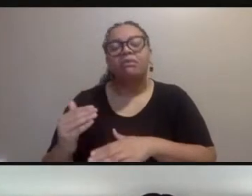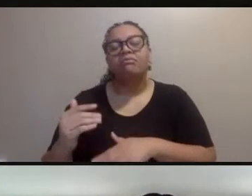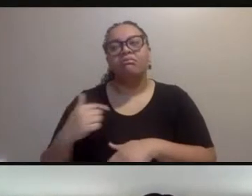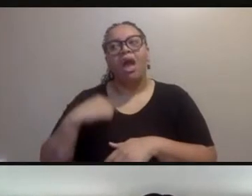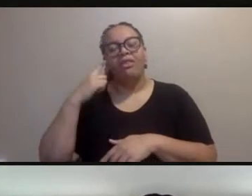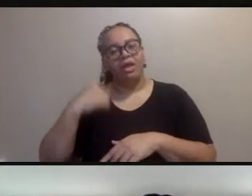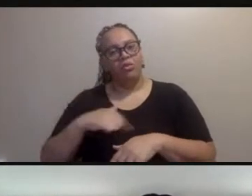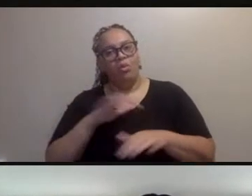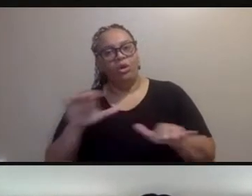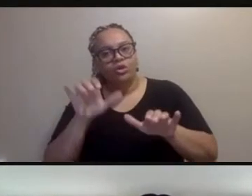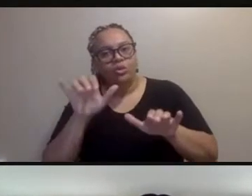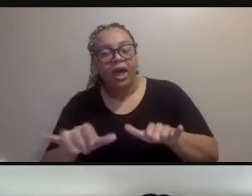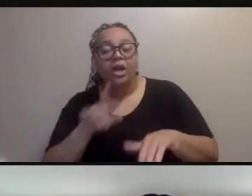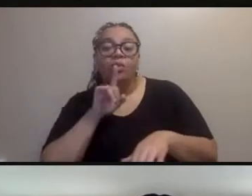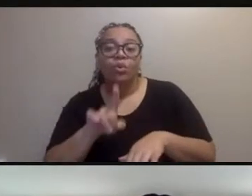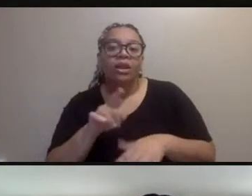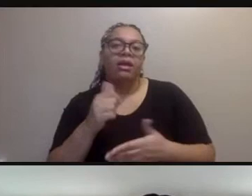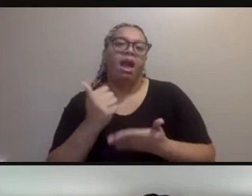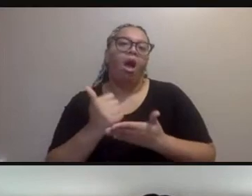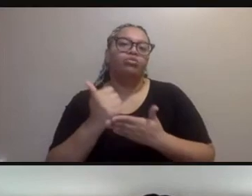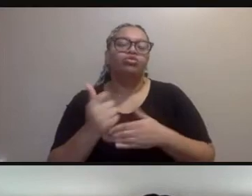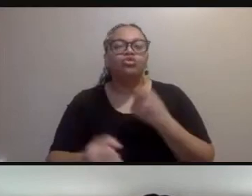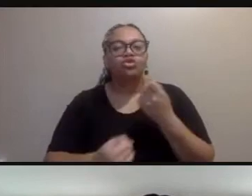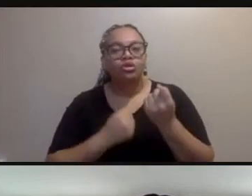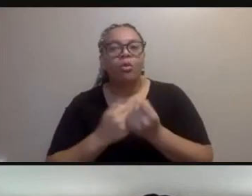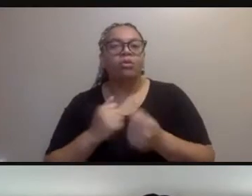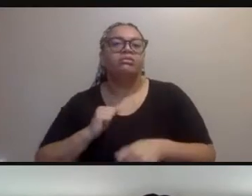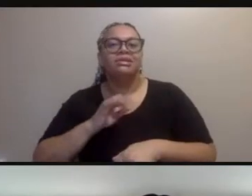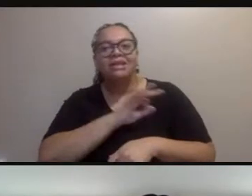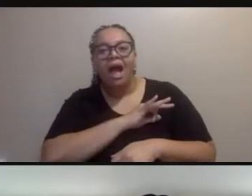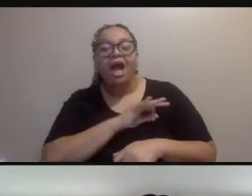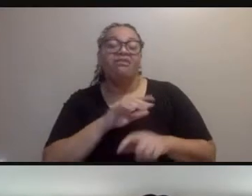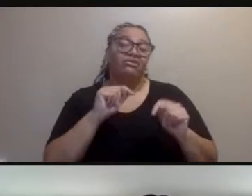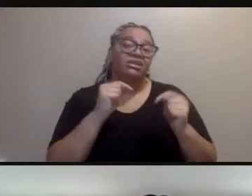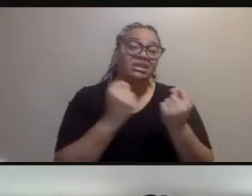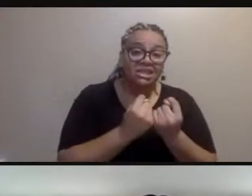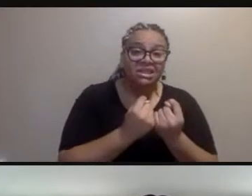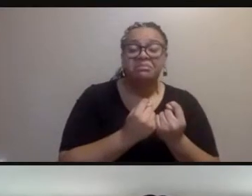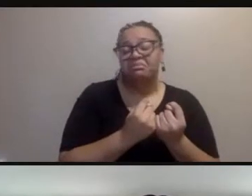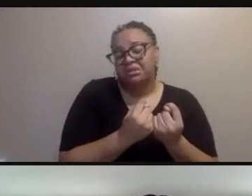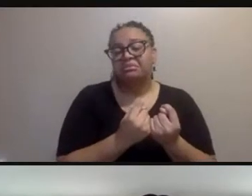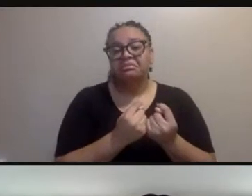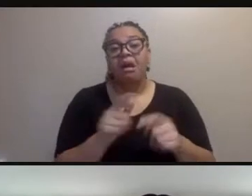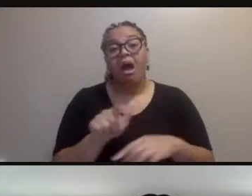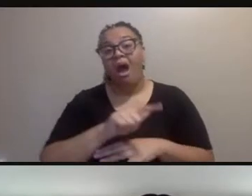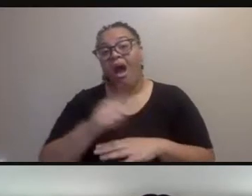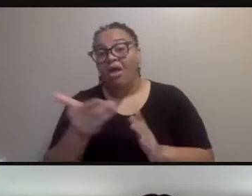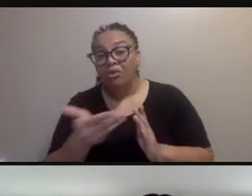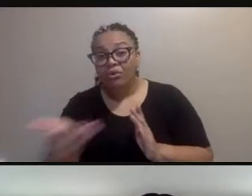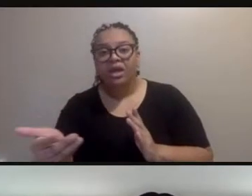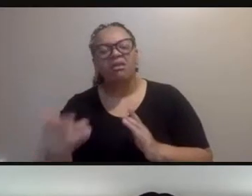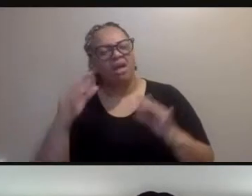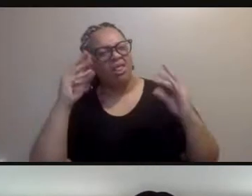CAPACITY FOR SHARING. I THINK WE DO THAT AND IT